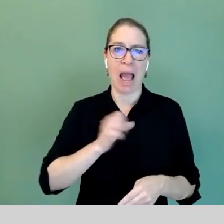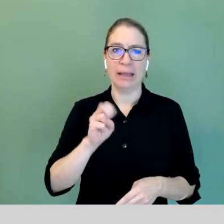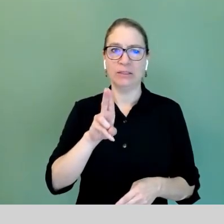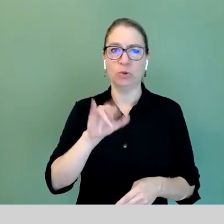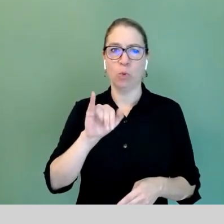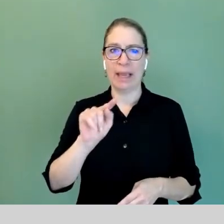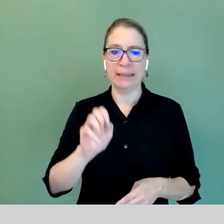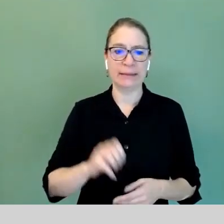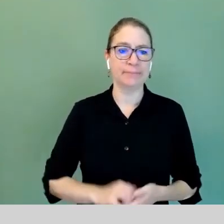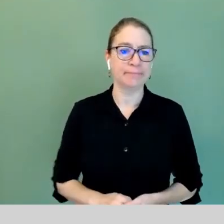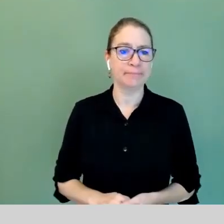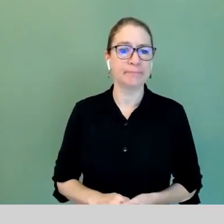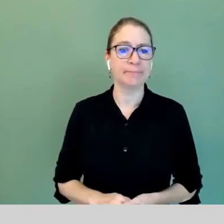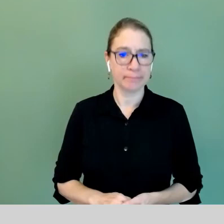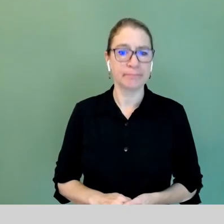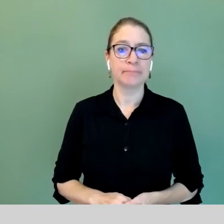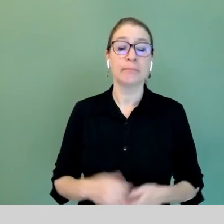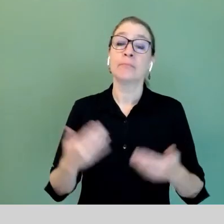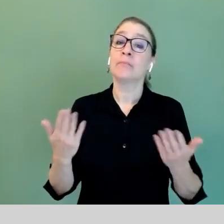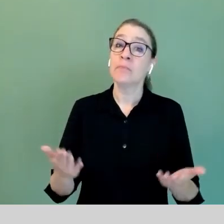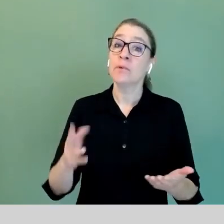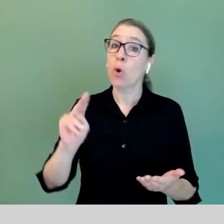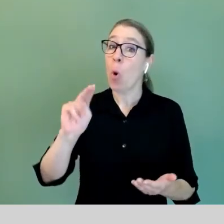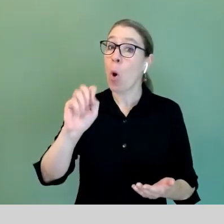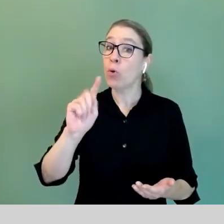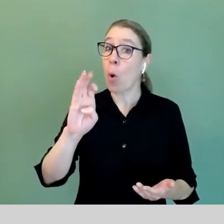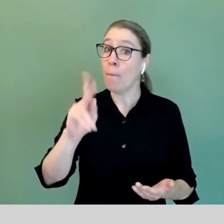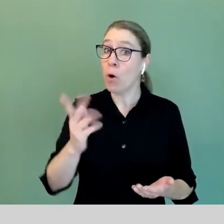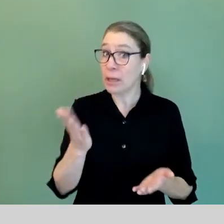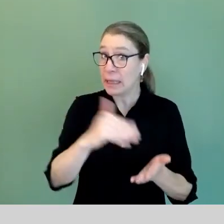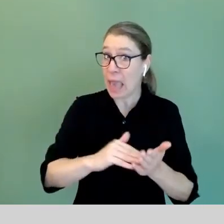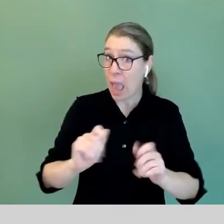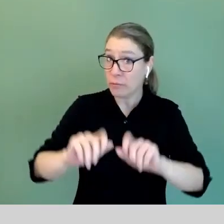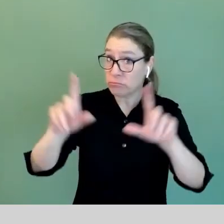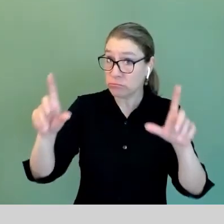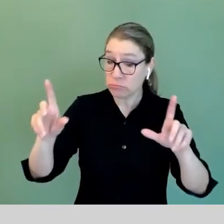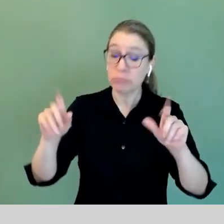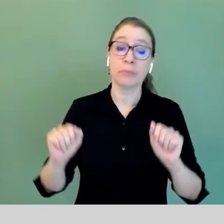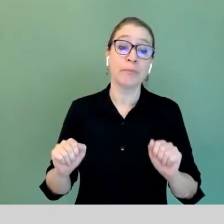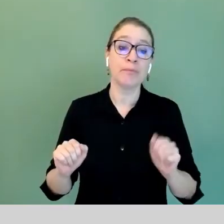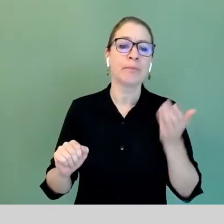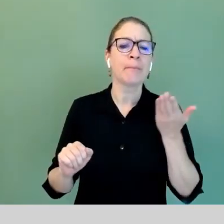All right. Once again, we have a notebook opening up here. And in this particular case,